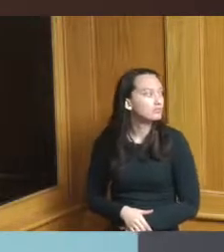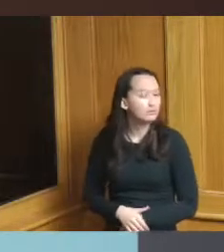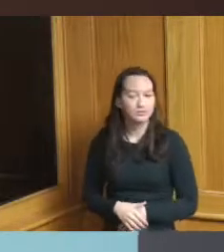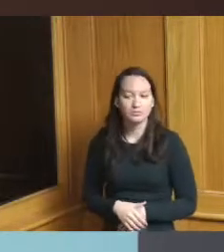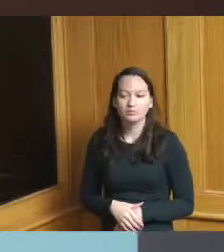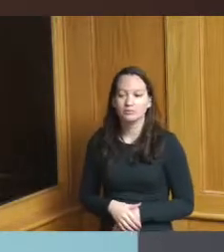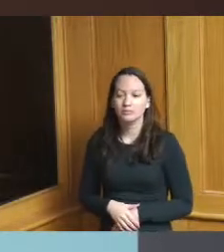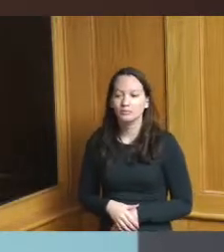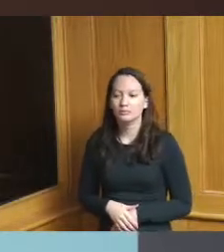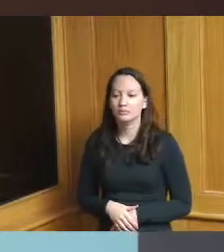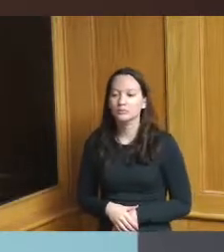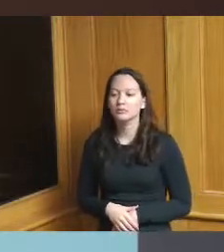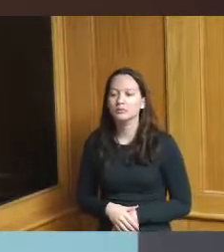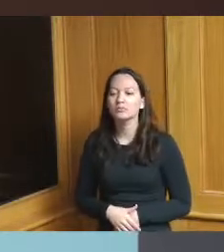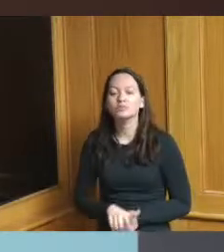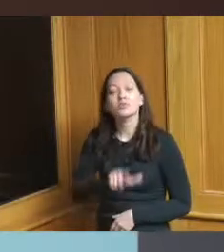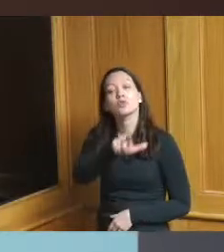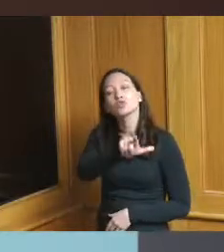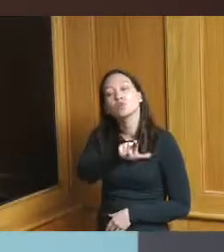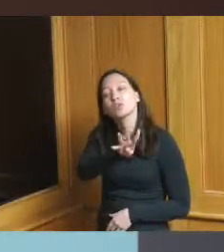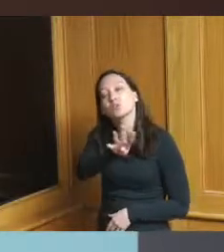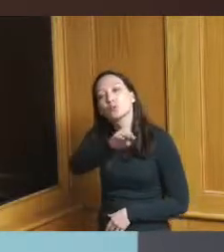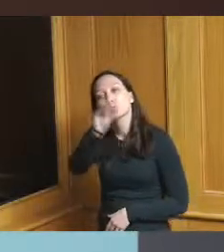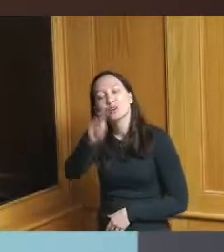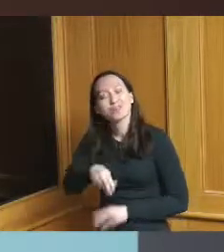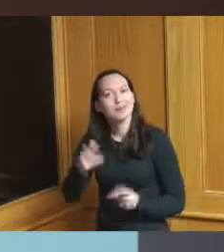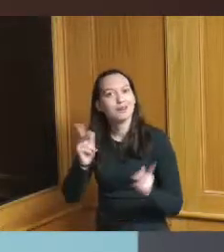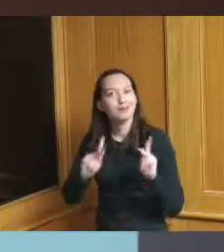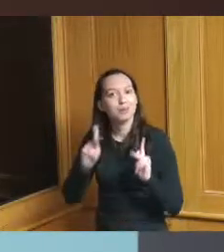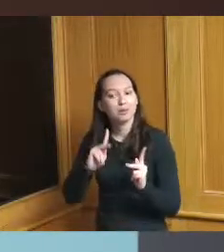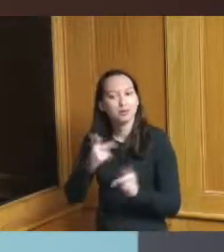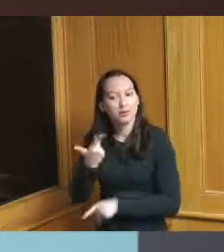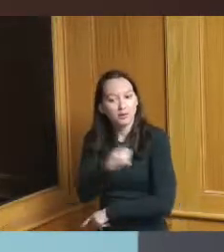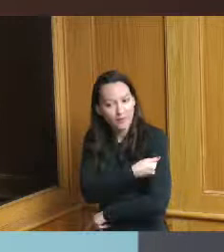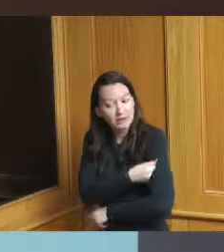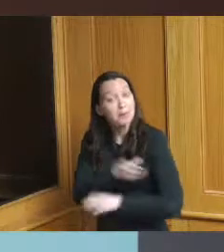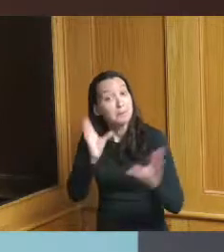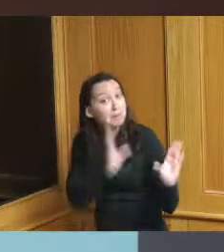so the 24 of them vaccinated who plan to get vaccinated you know you see